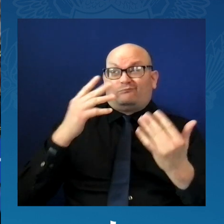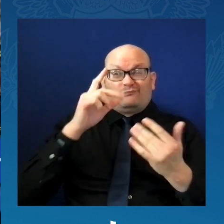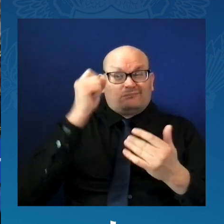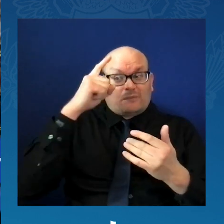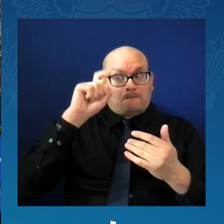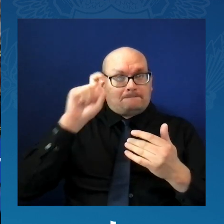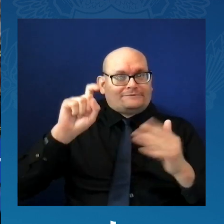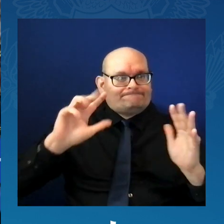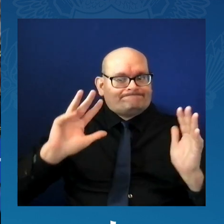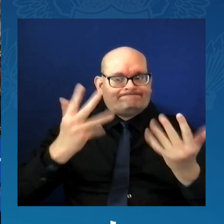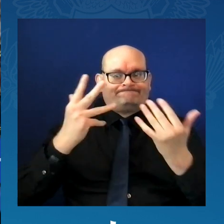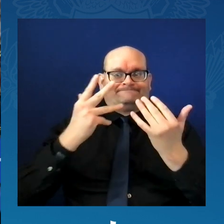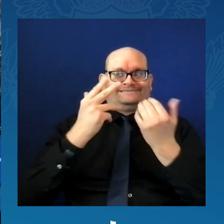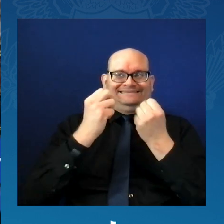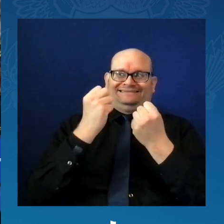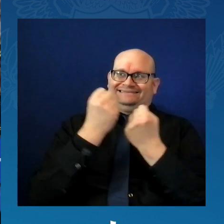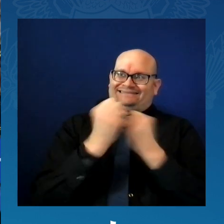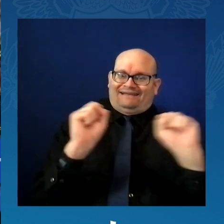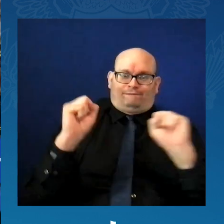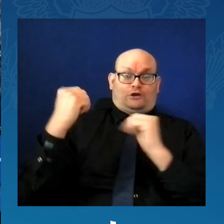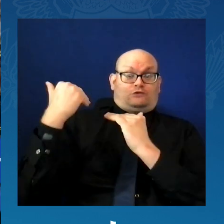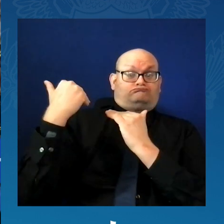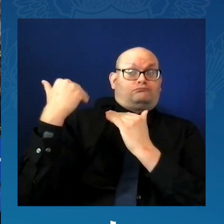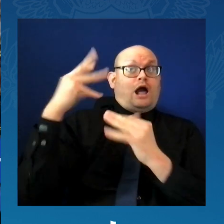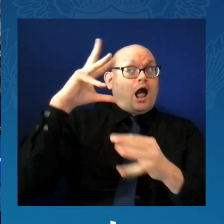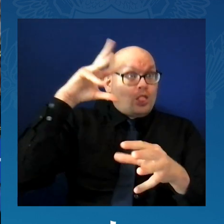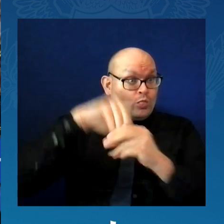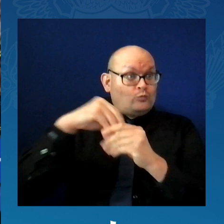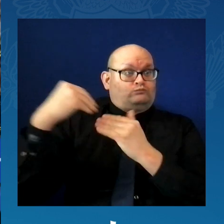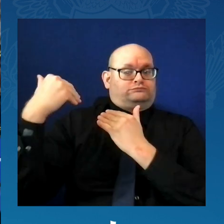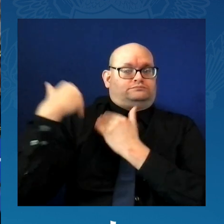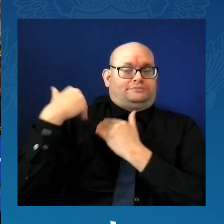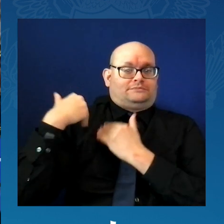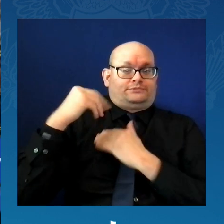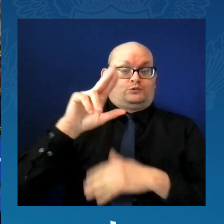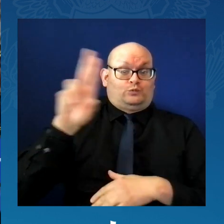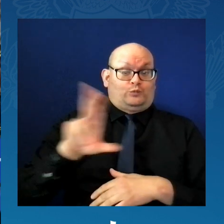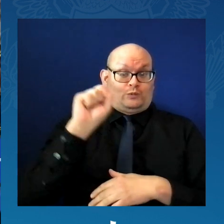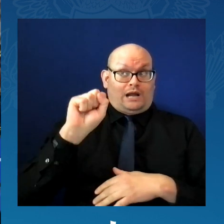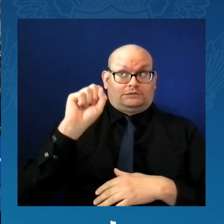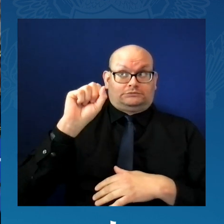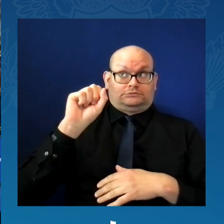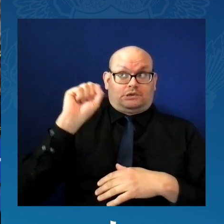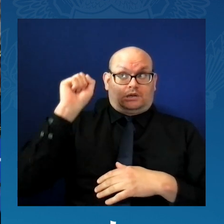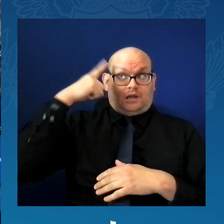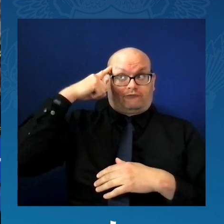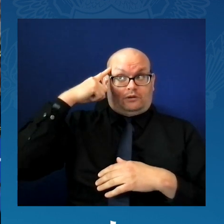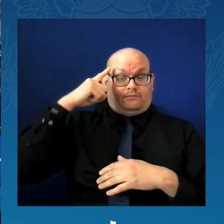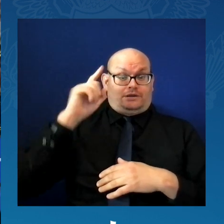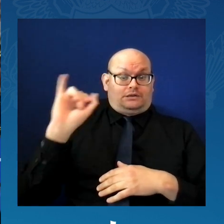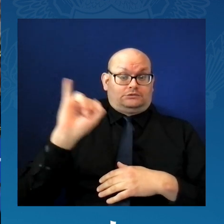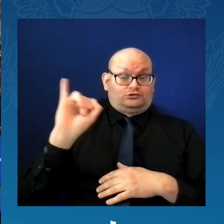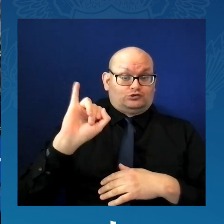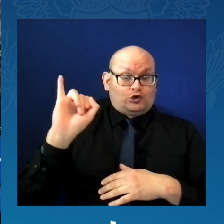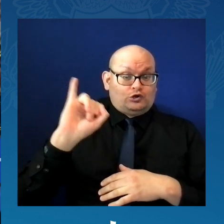can help the space industry to make them ubiquitous and second nature, just like seatbelts. A significant collision in space